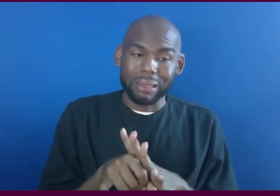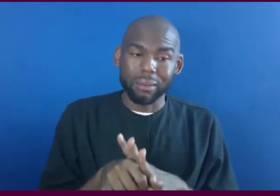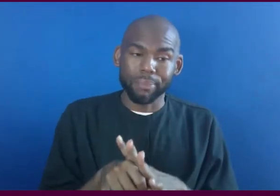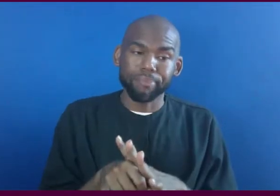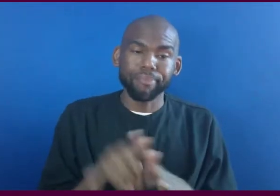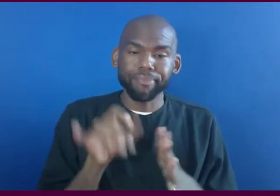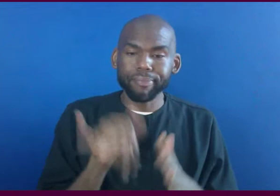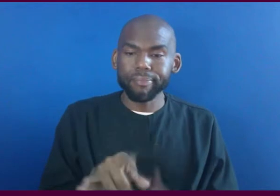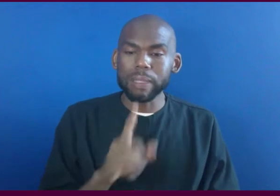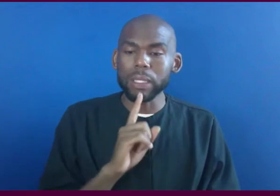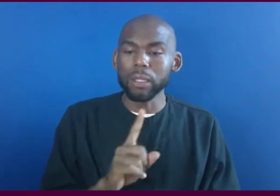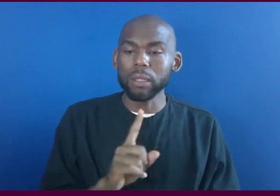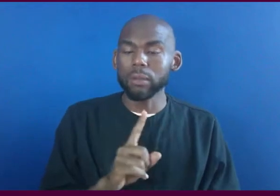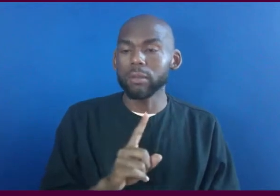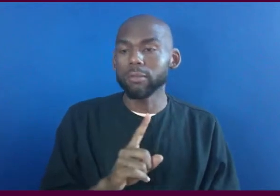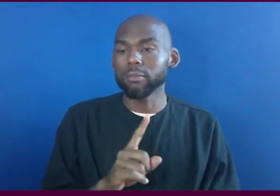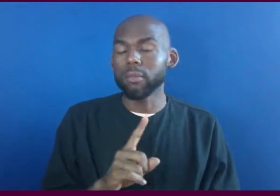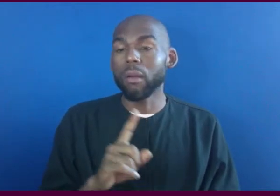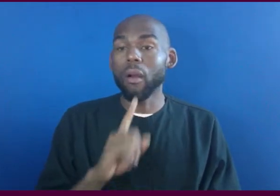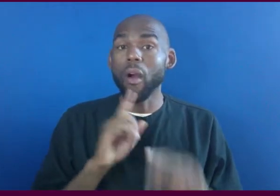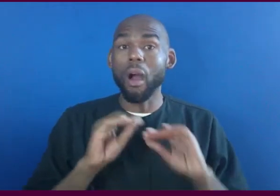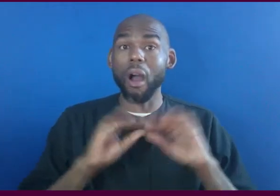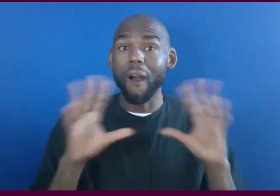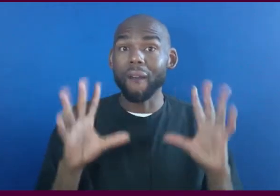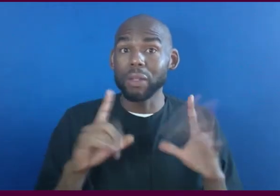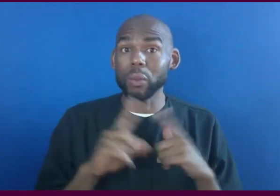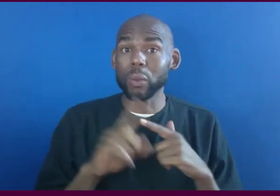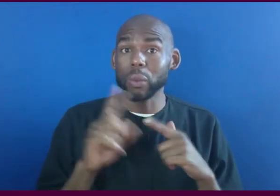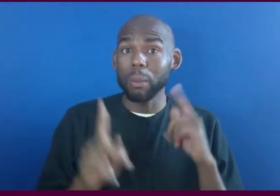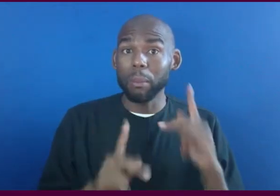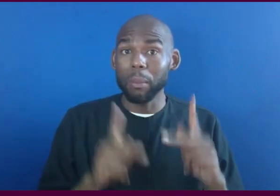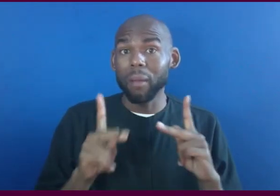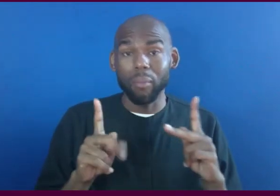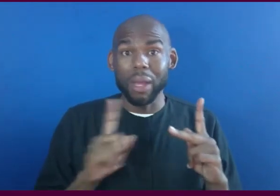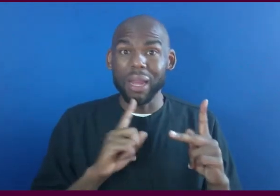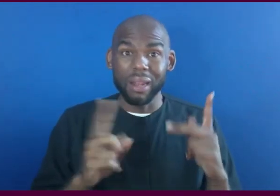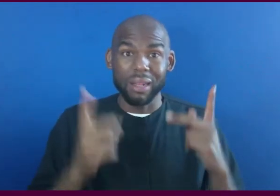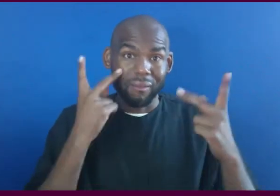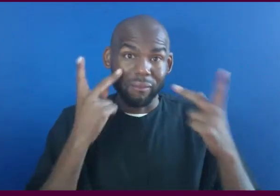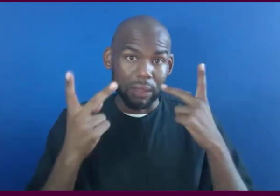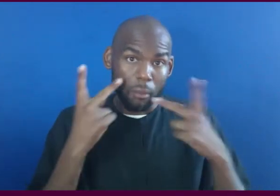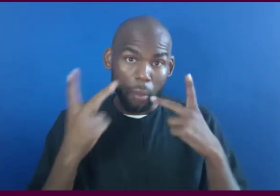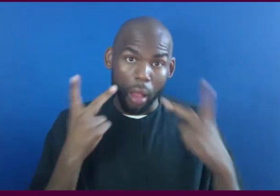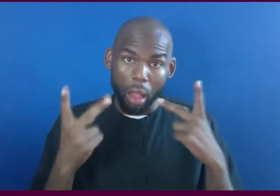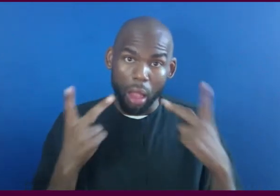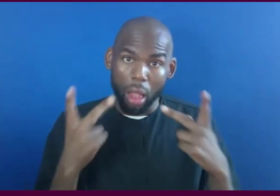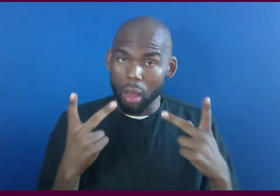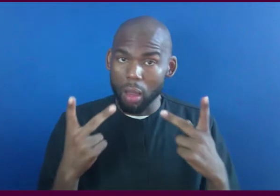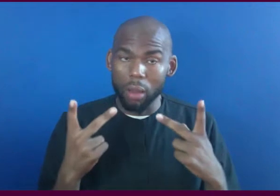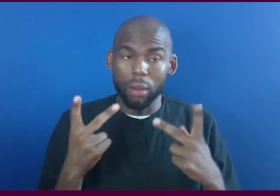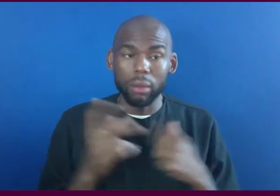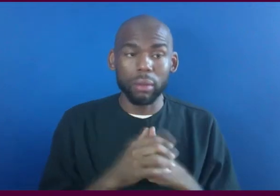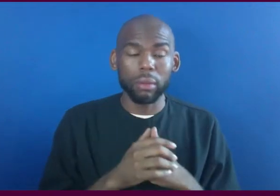are really obvious to people. They're obviously visible.